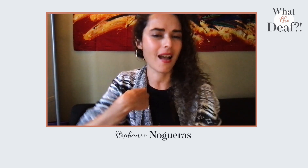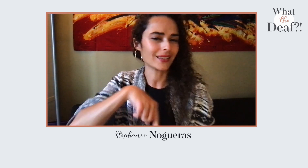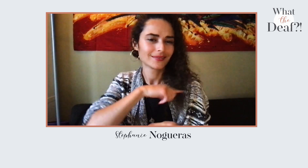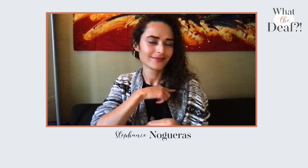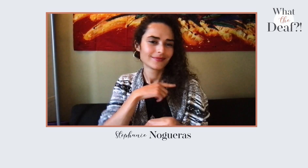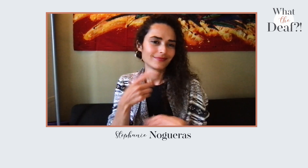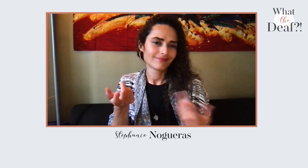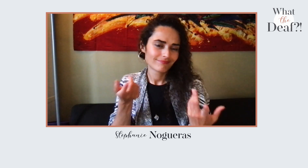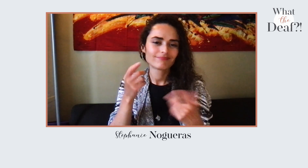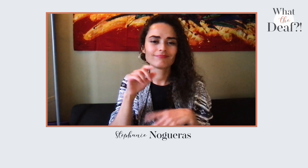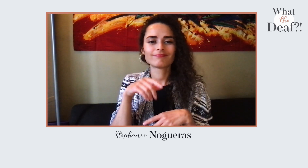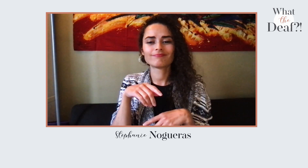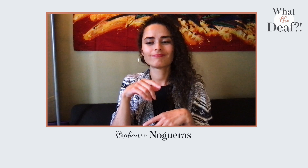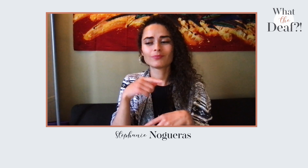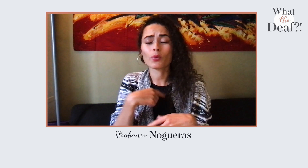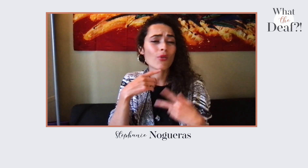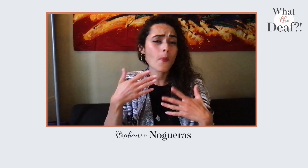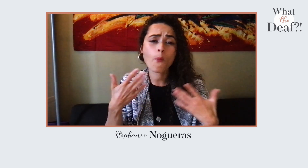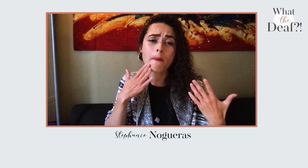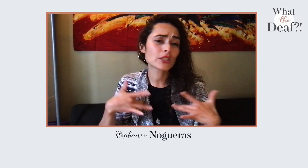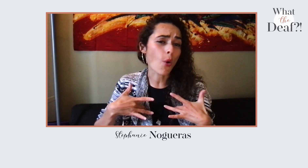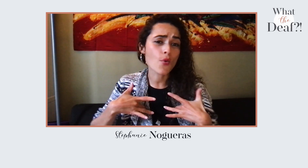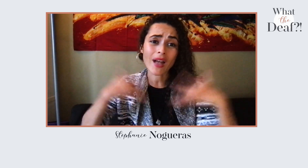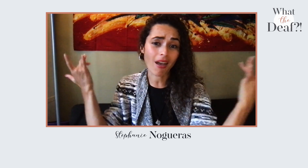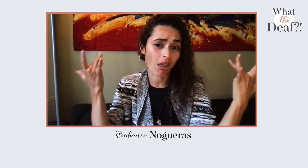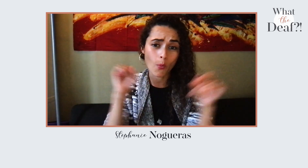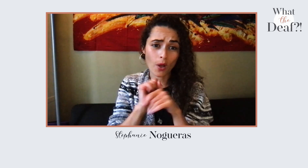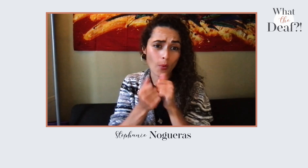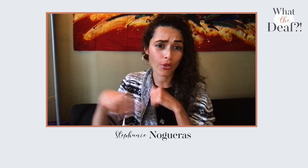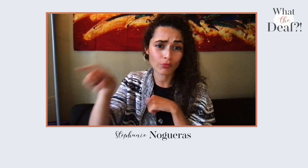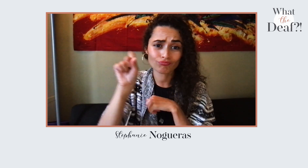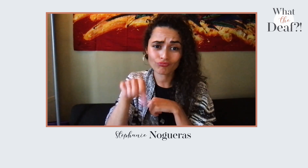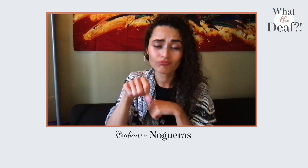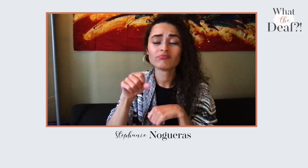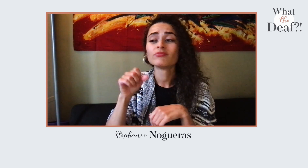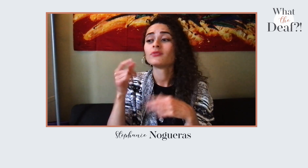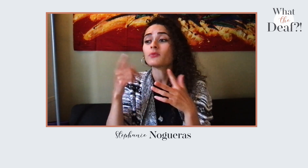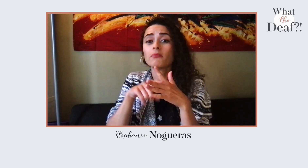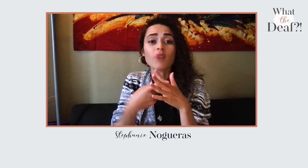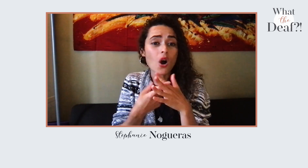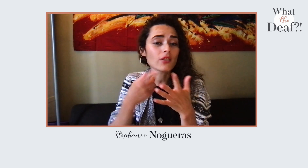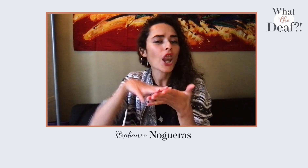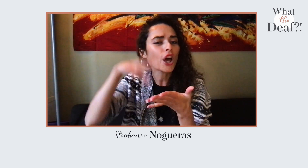You know, don't be intimidated by us. Don't be intimidated by deaf actors, because, really, we're excited to work with you,